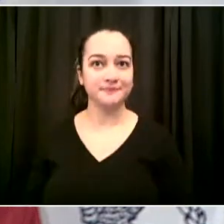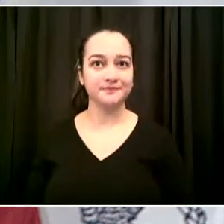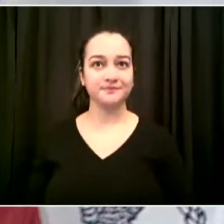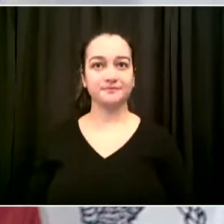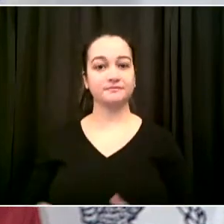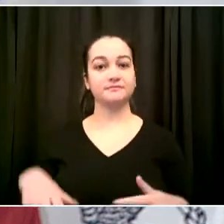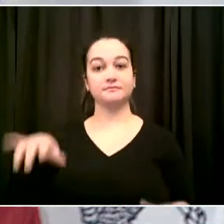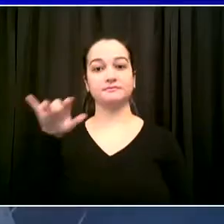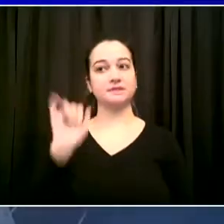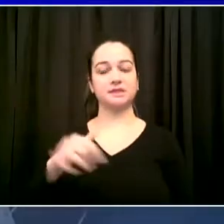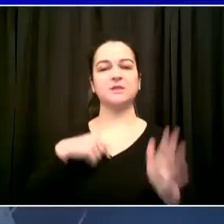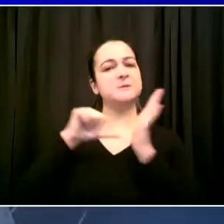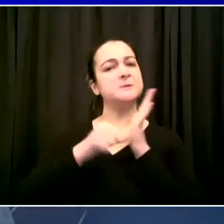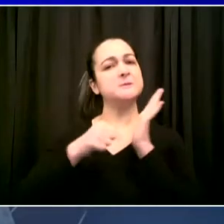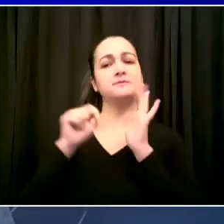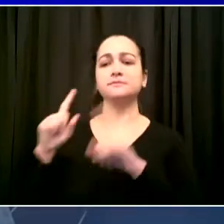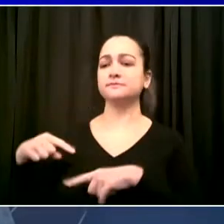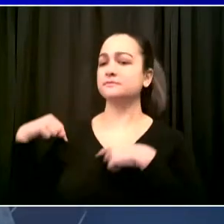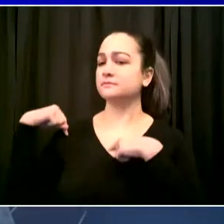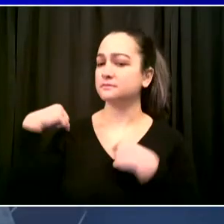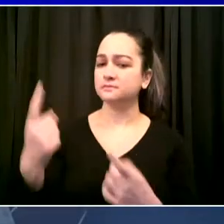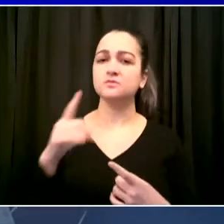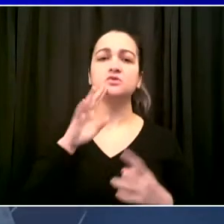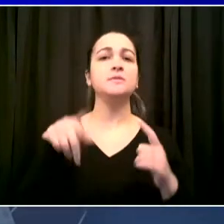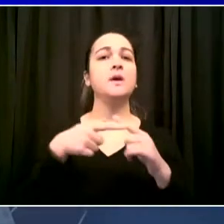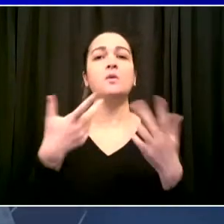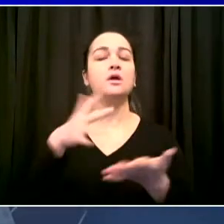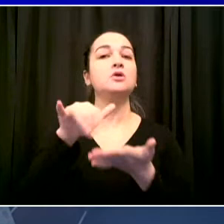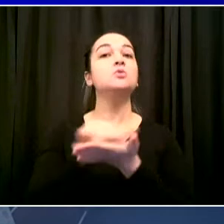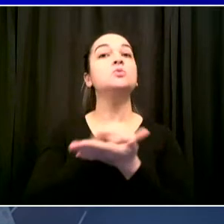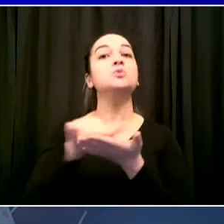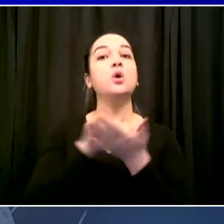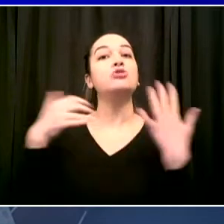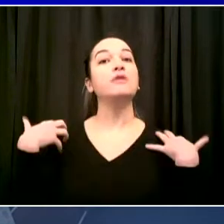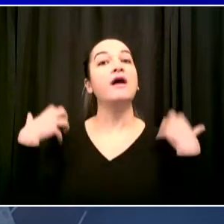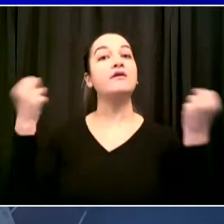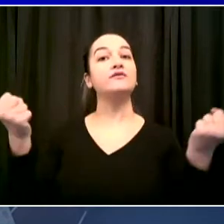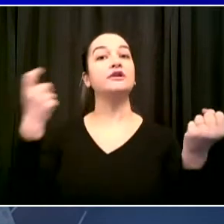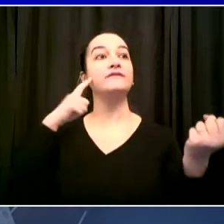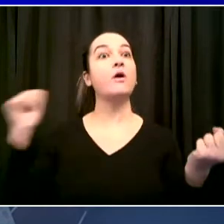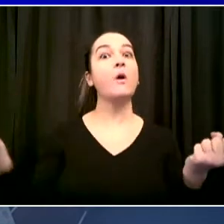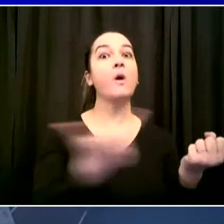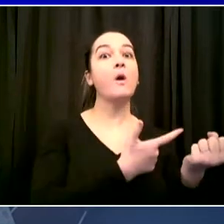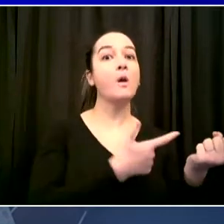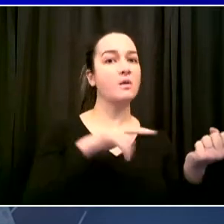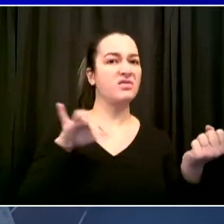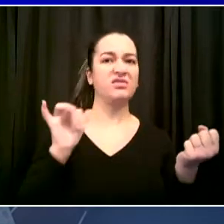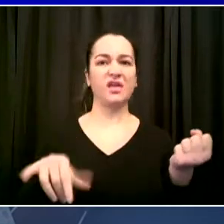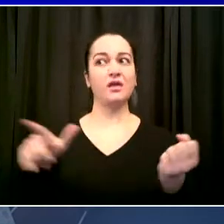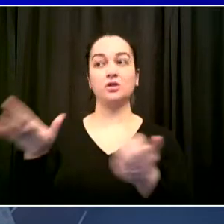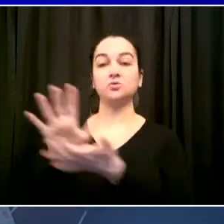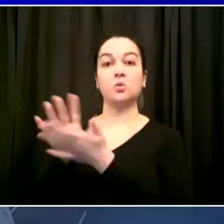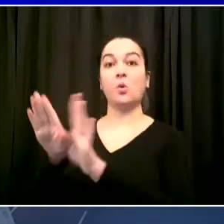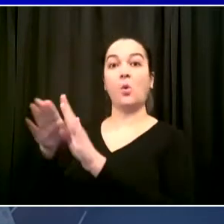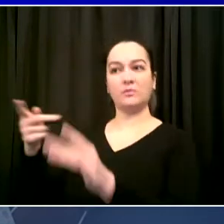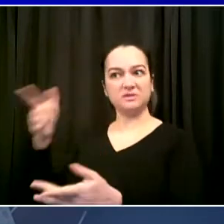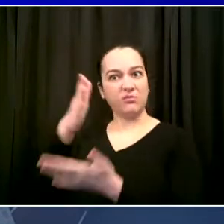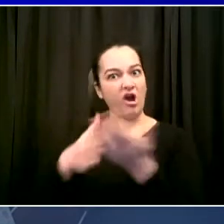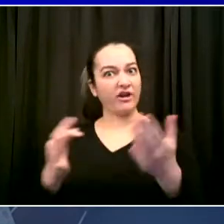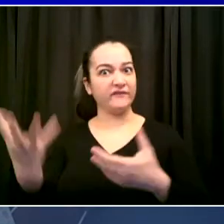WHAT WE FOCUS ON EVERY SINGLGLE DAYA. BRINGING CITY BACK IN RECOVERY FOR ALL OF US.